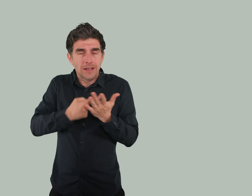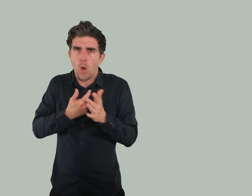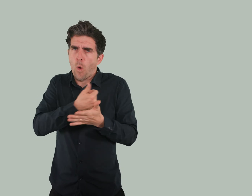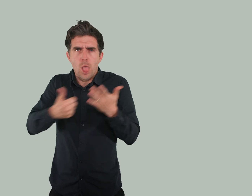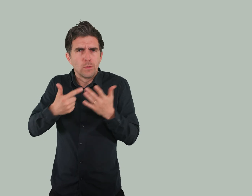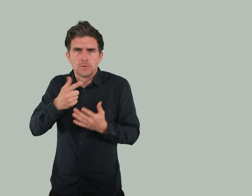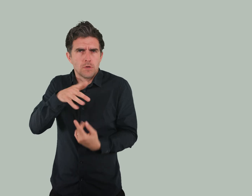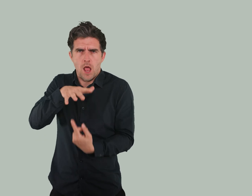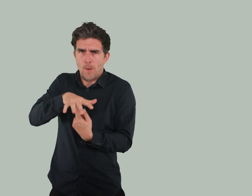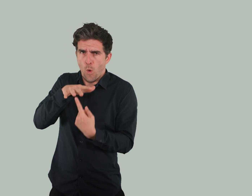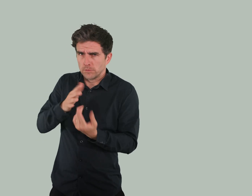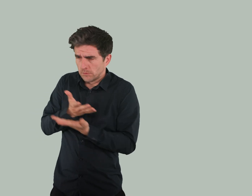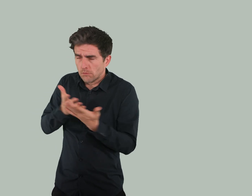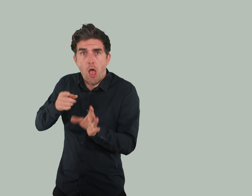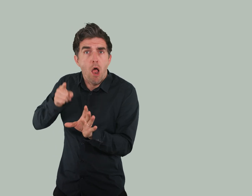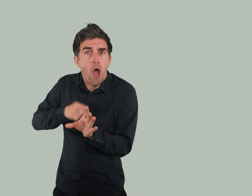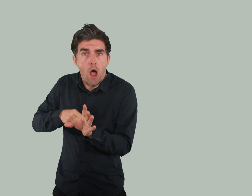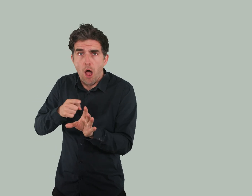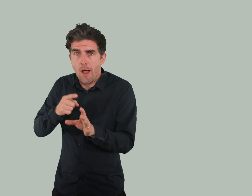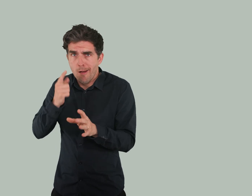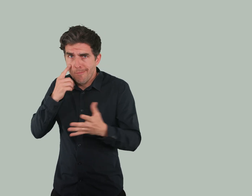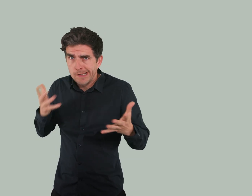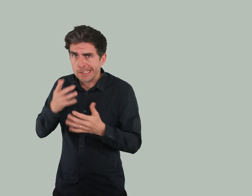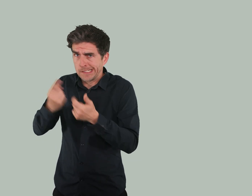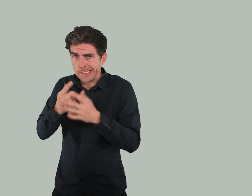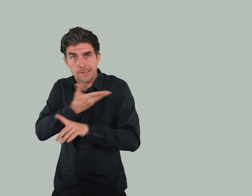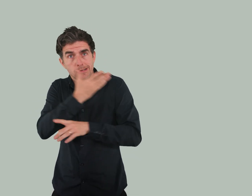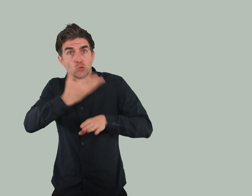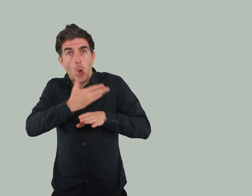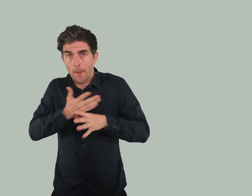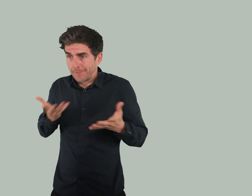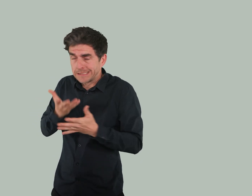Policy has prioritised preparing young people for the labour market: